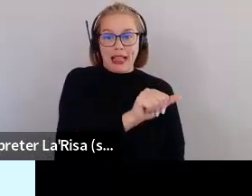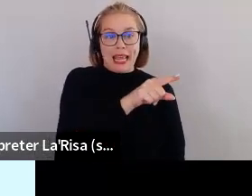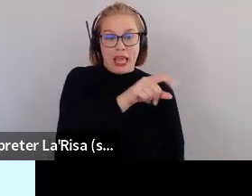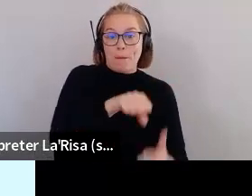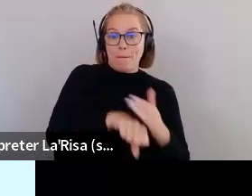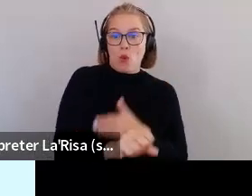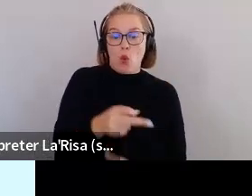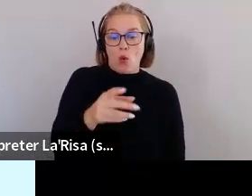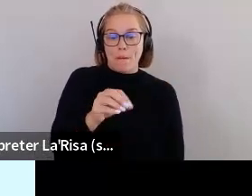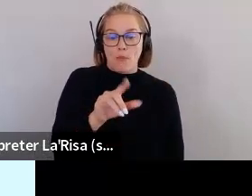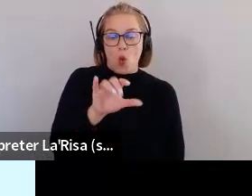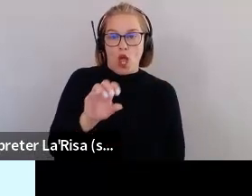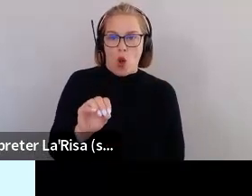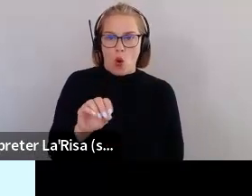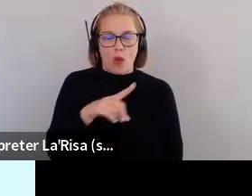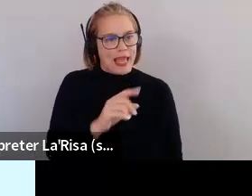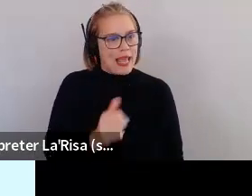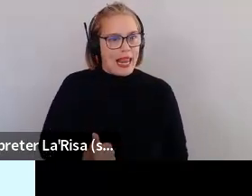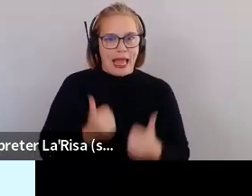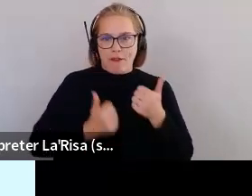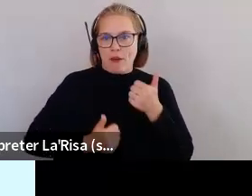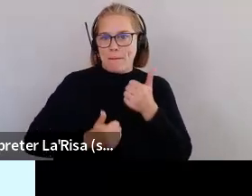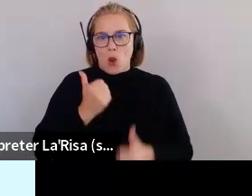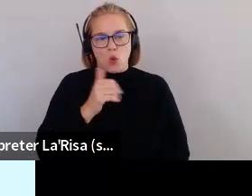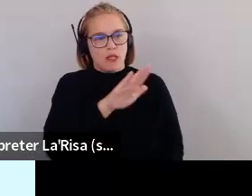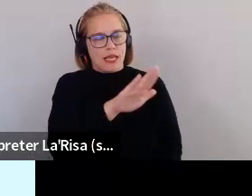amazing man. One of the things I loved about Ed was that he never felt bad